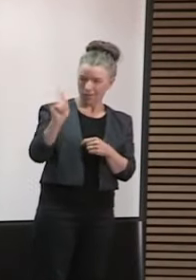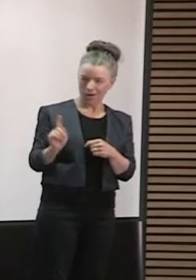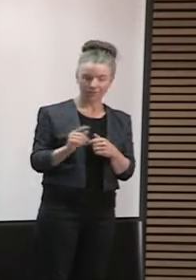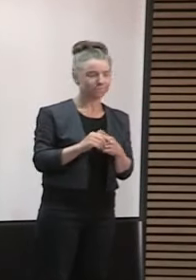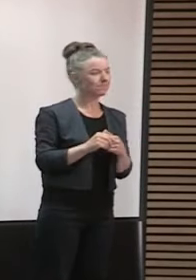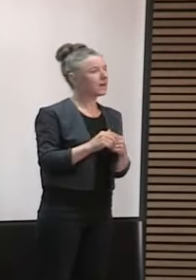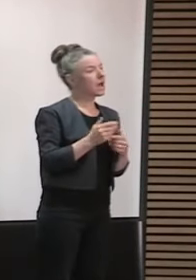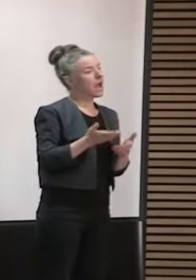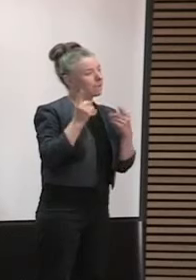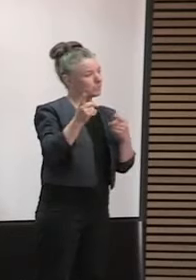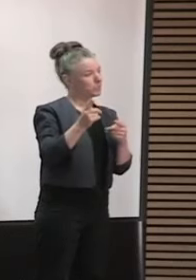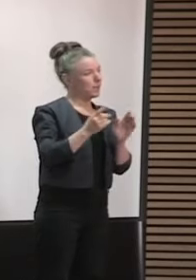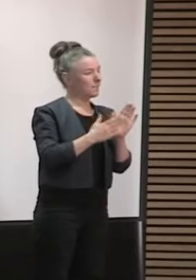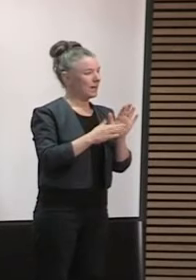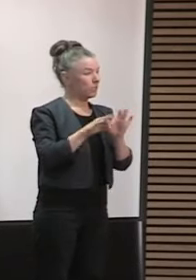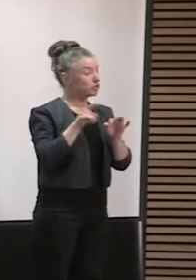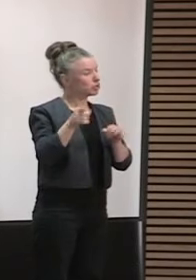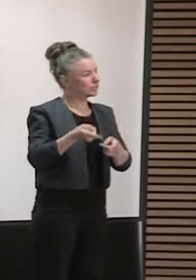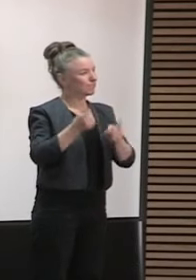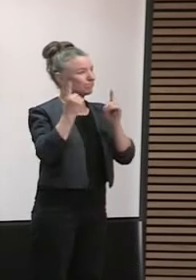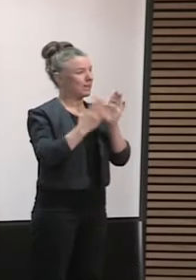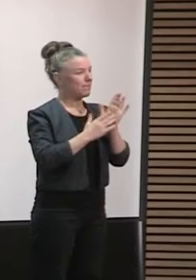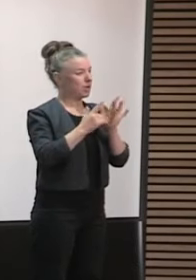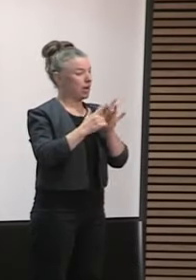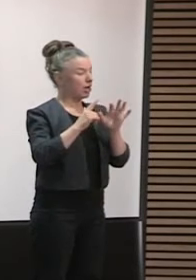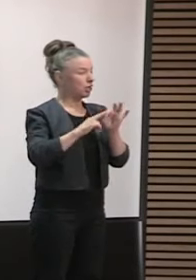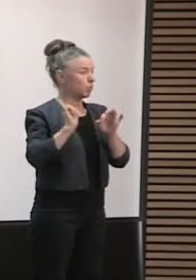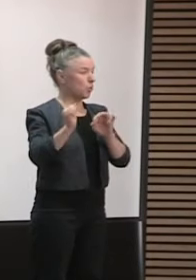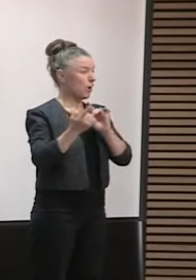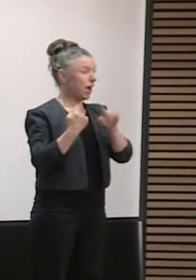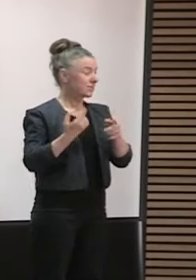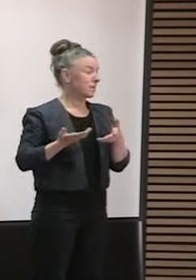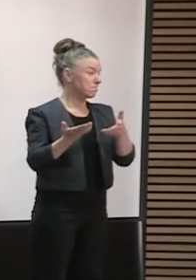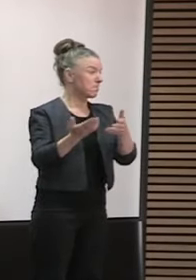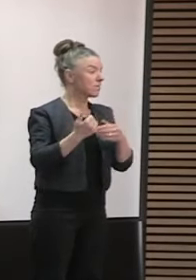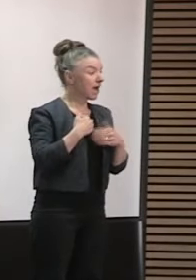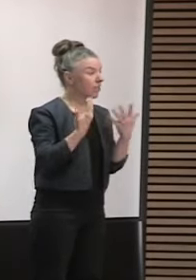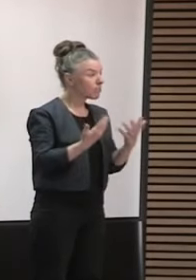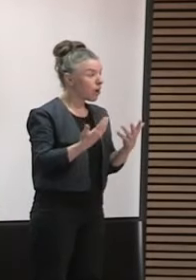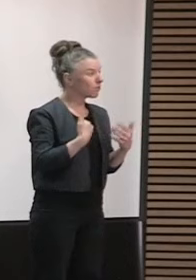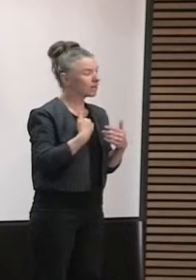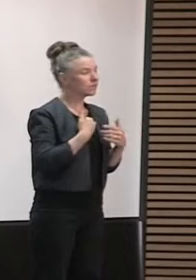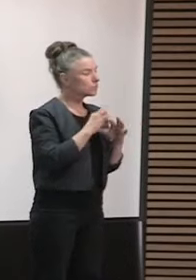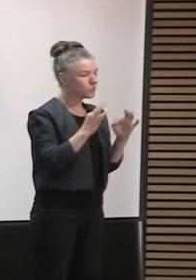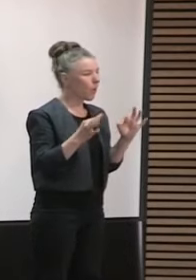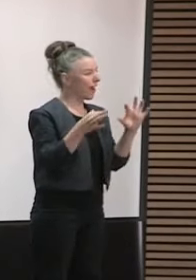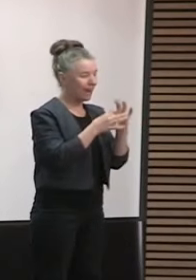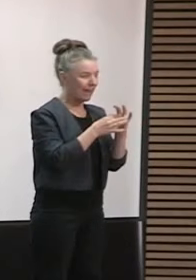looked at if there are other things we can do to increase that capacity or whether that capacity should be decreased.